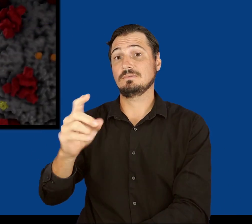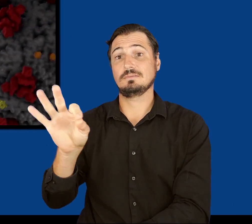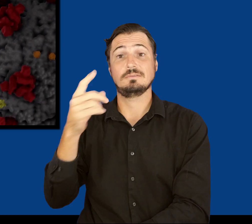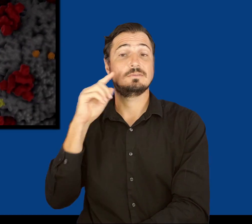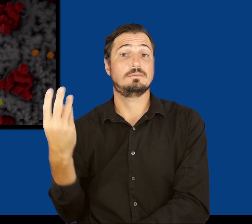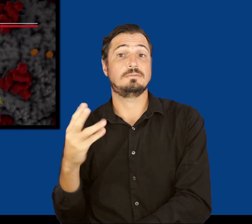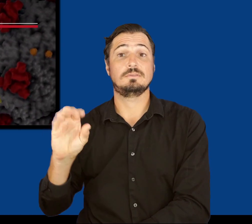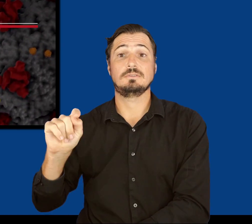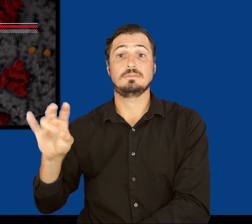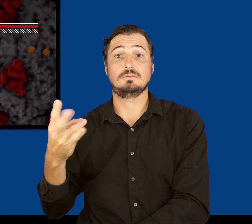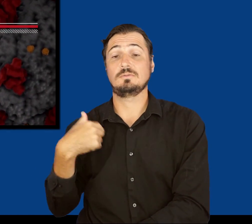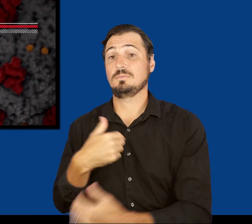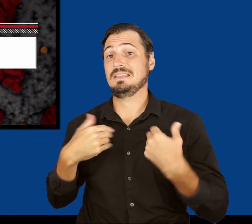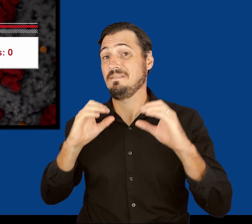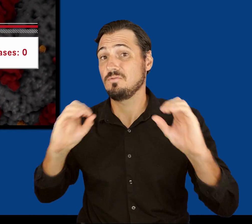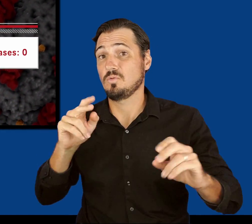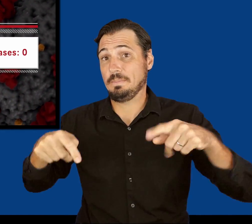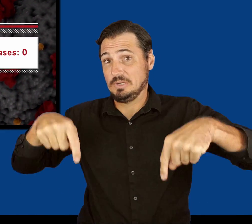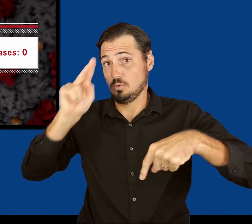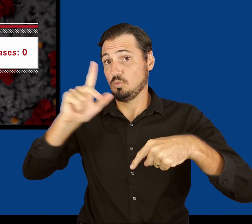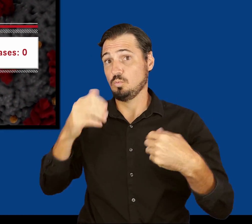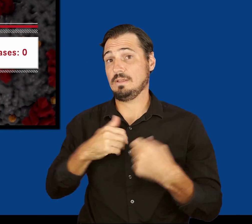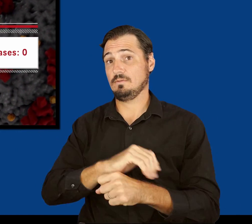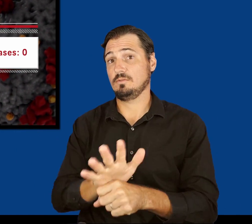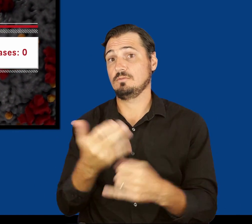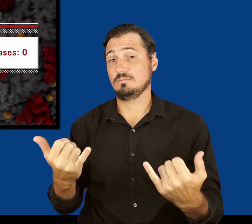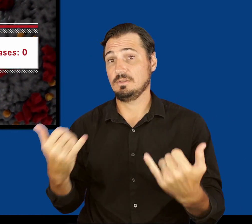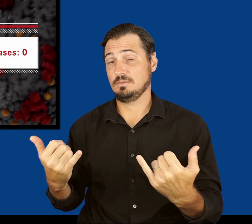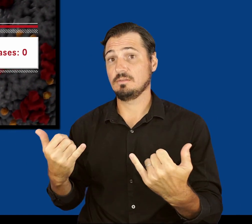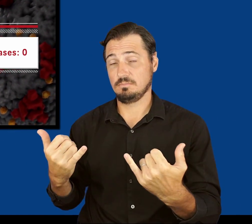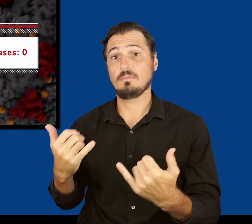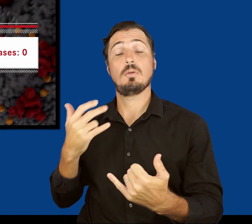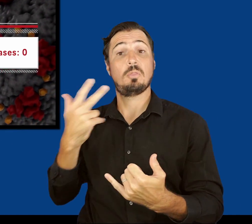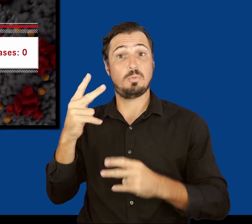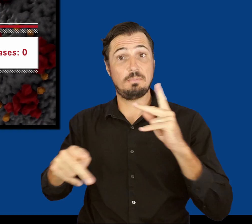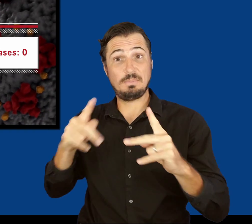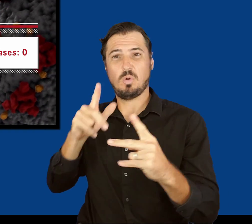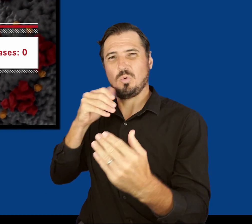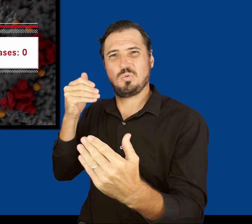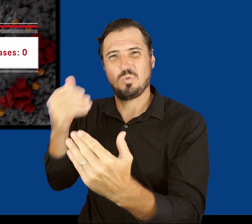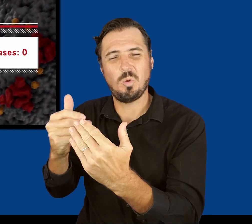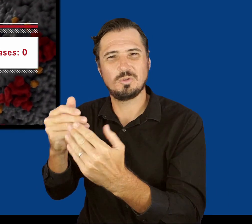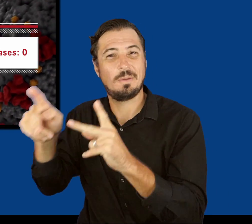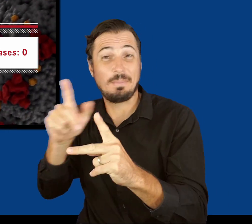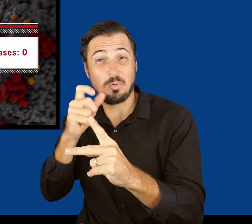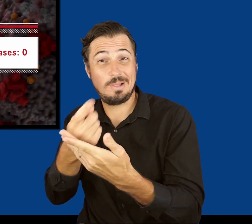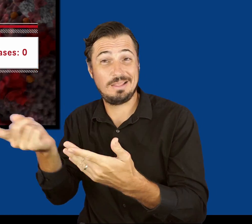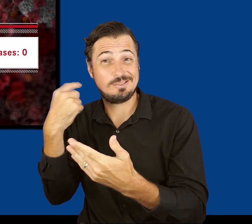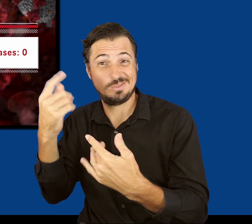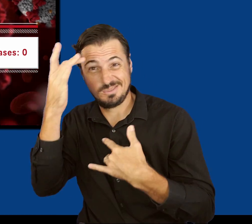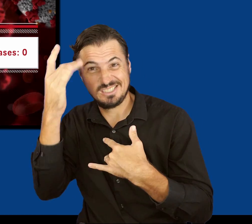We currently have no active cases. Three contacts of last week’s two active cases are in quarantine. Our cumulative case count is at 59